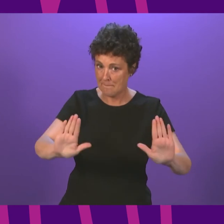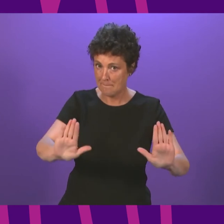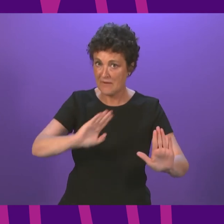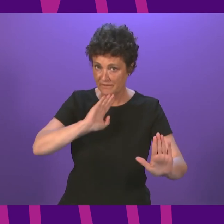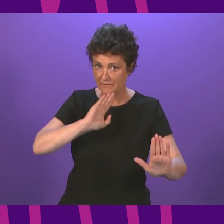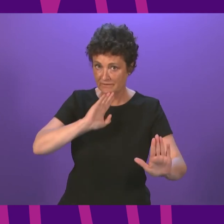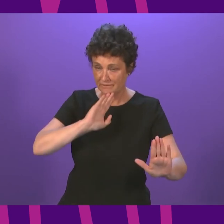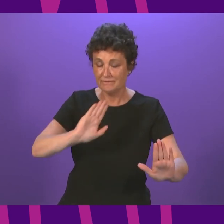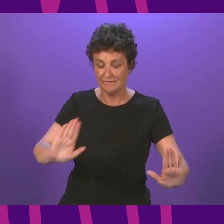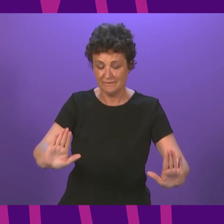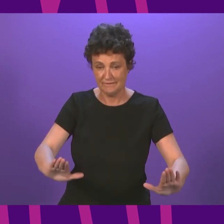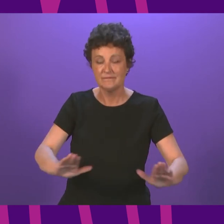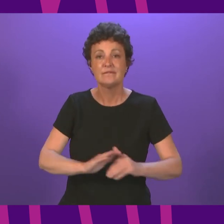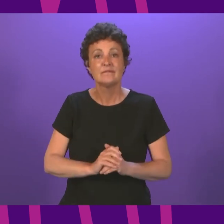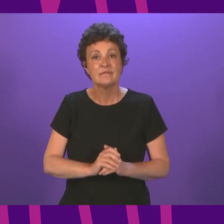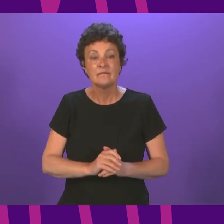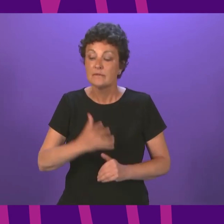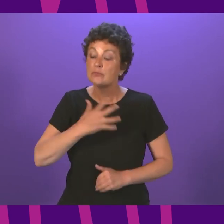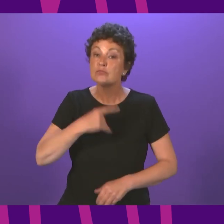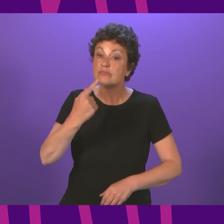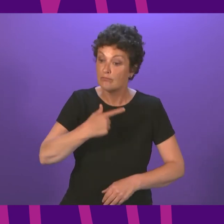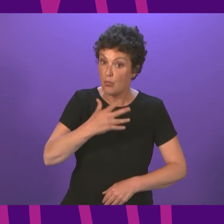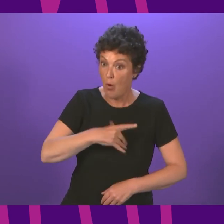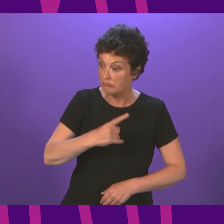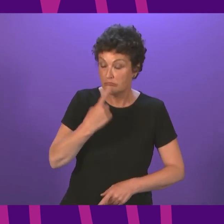the First Minister is addressing the funeral on our behalf.